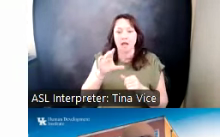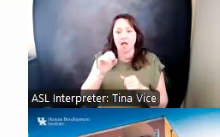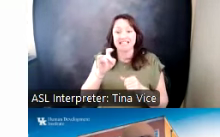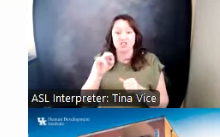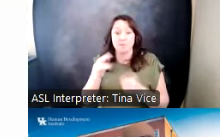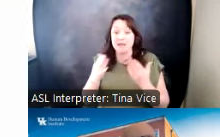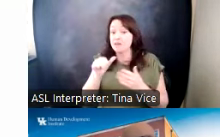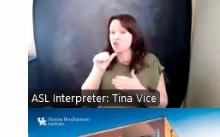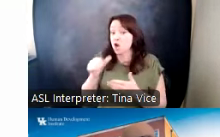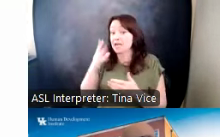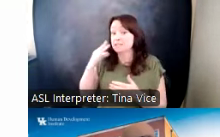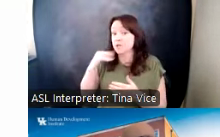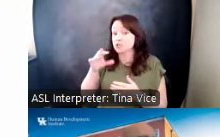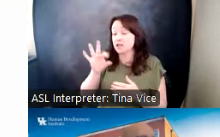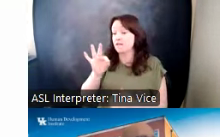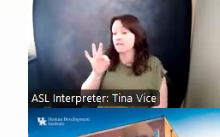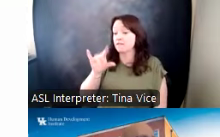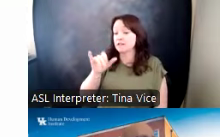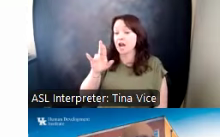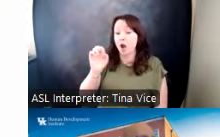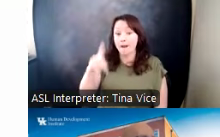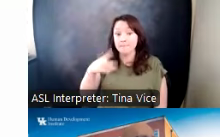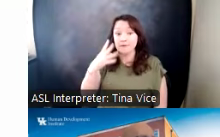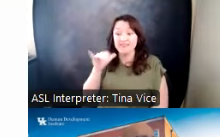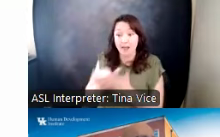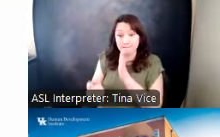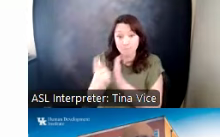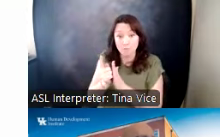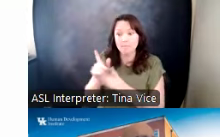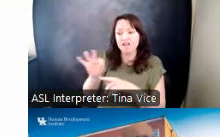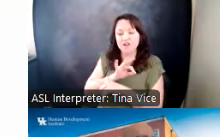not answer yes to one of those functional experiences of disability questions, but they know they have that